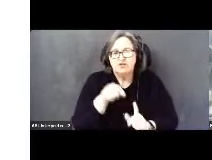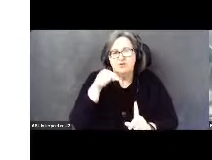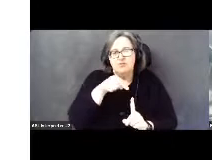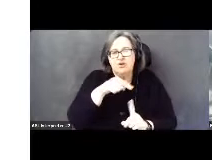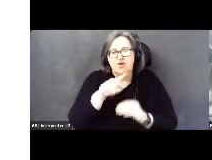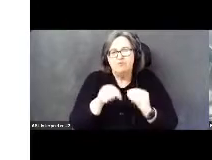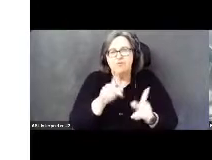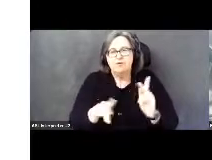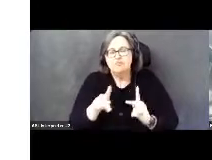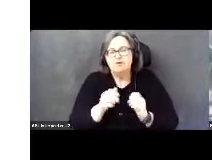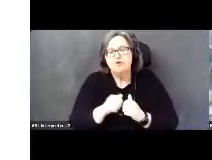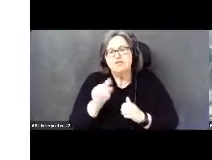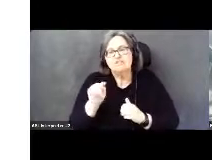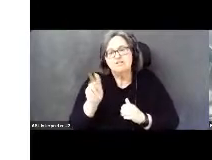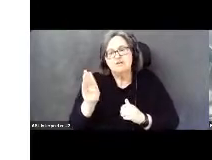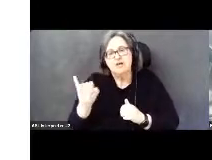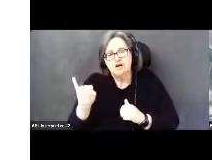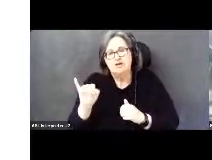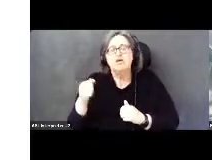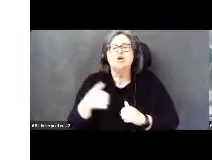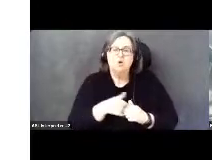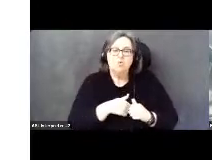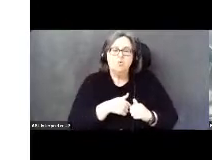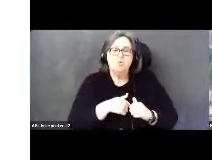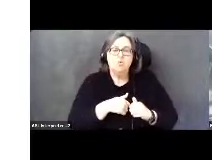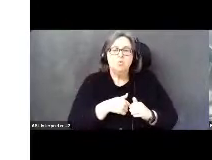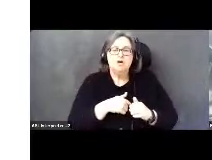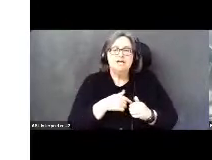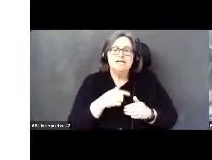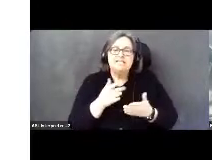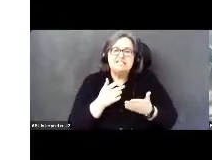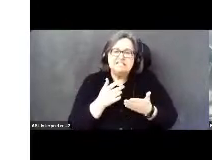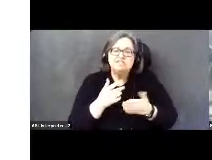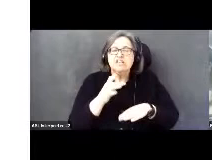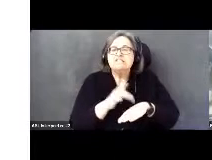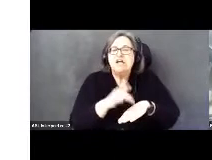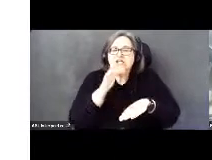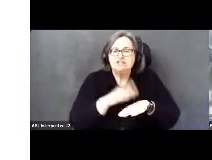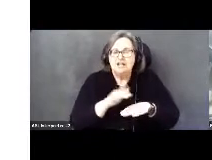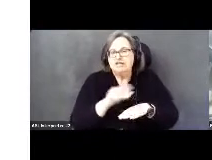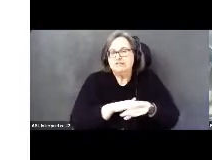people with traumatic brain injury, we do touch on it in all of our work or it can be